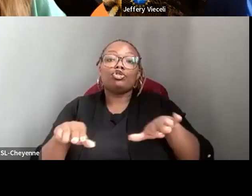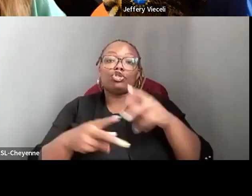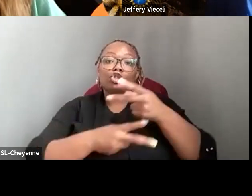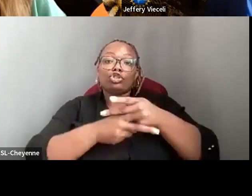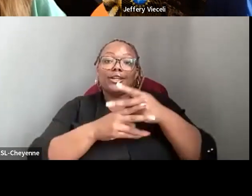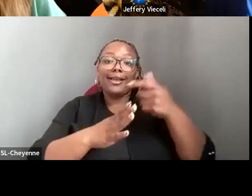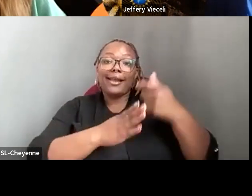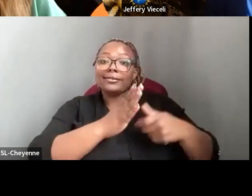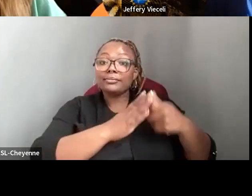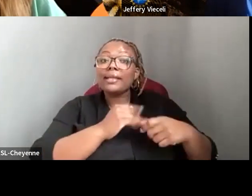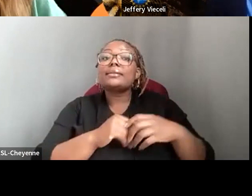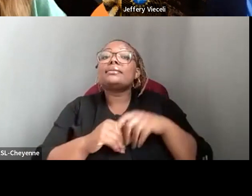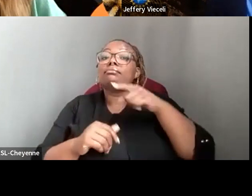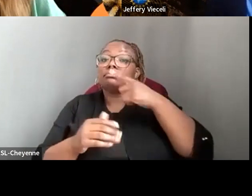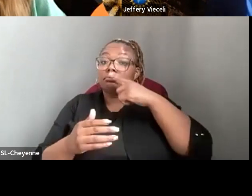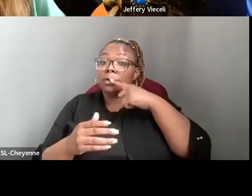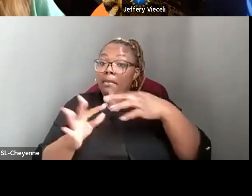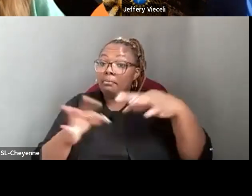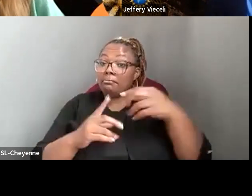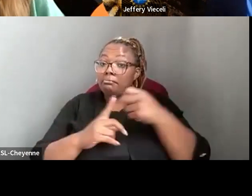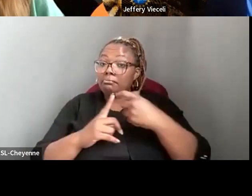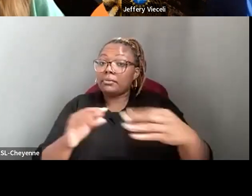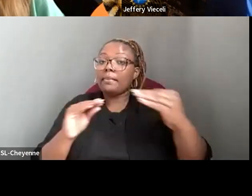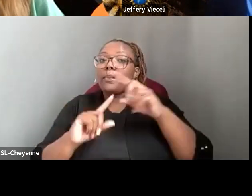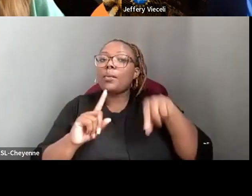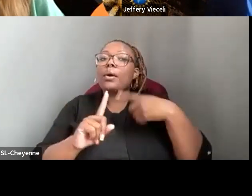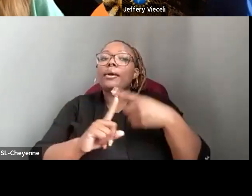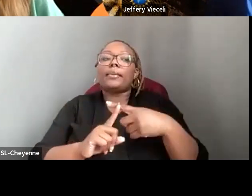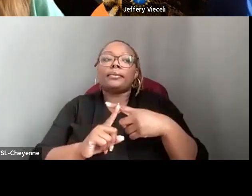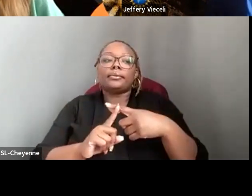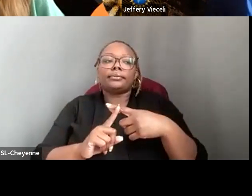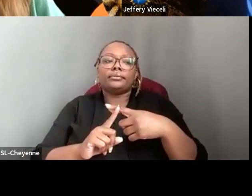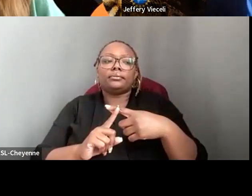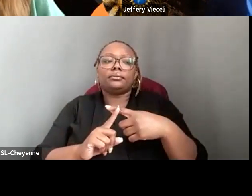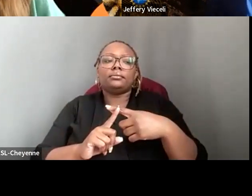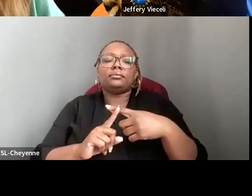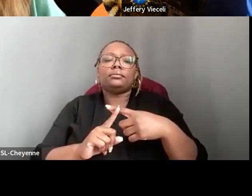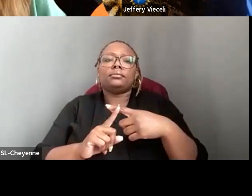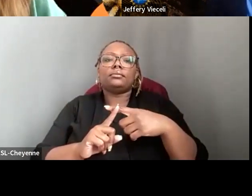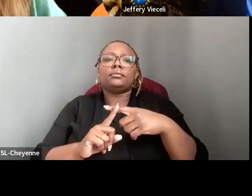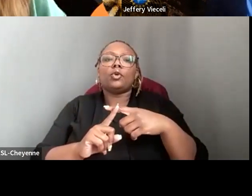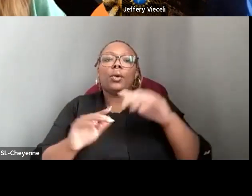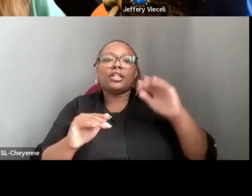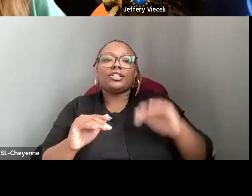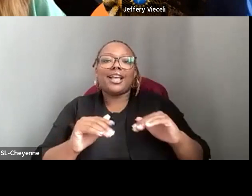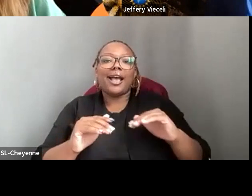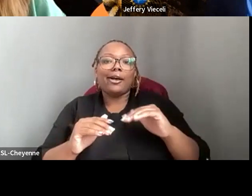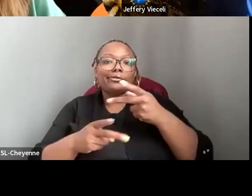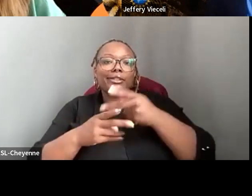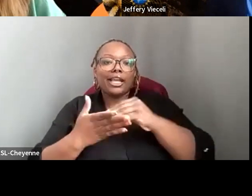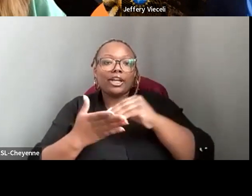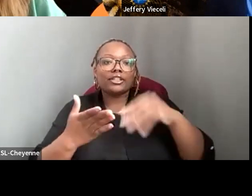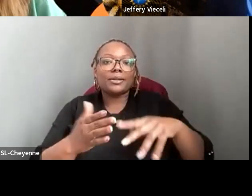Can you elaborate a little bit more on when childcare expenses might be allowable